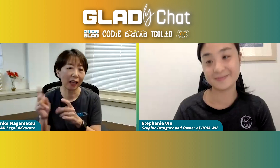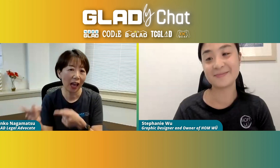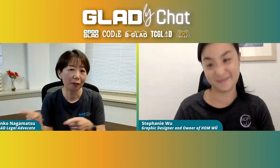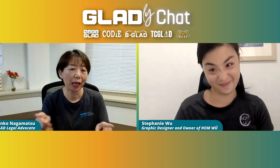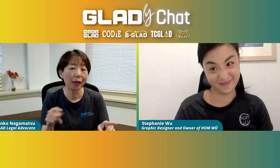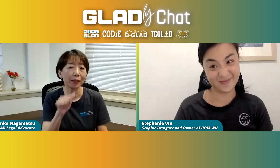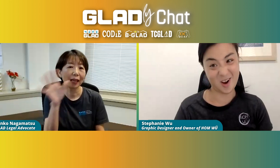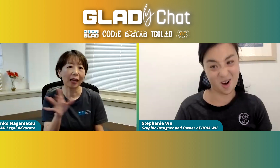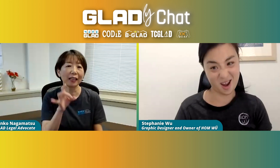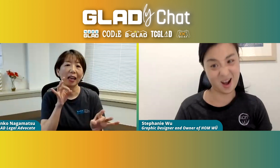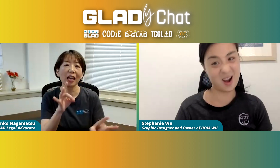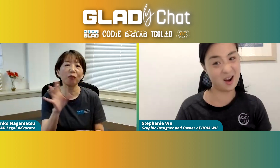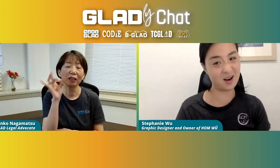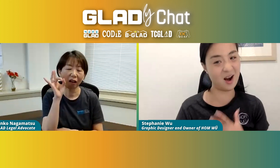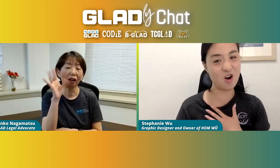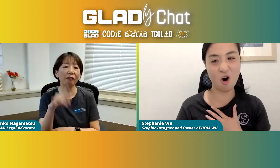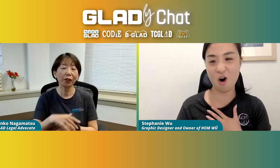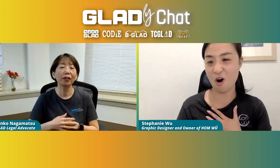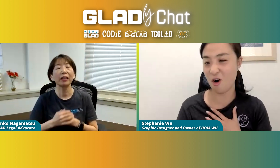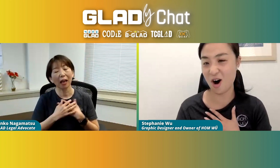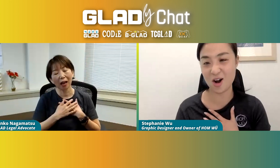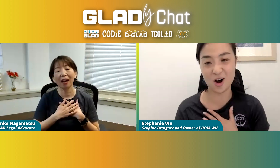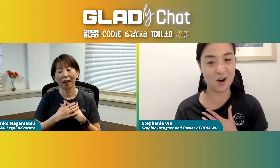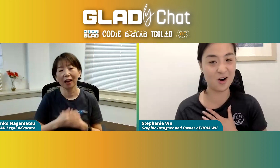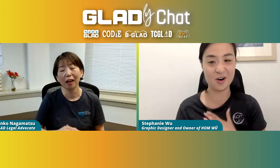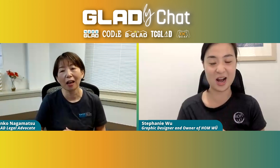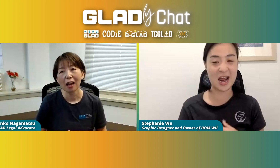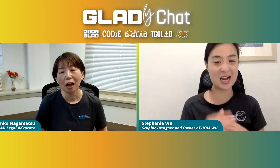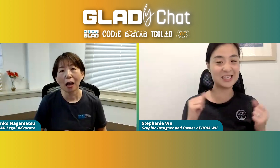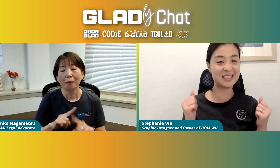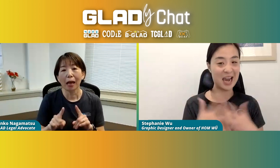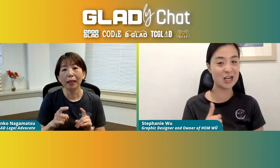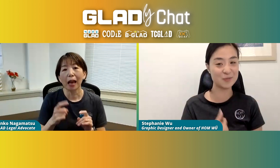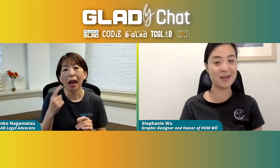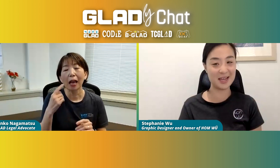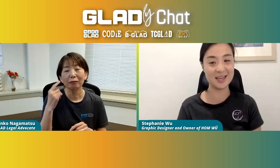incidents of AAPI hate are horrible. But I think-- STEPHANIE: It scares me.